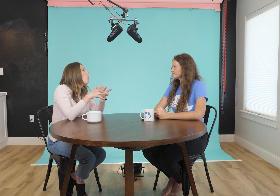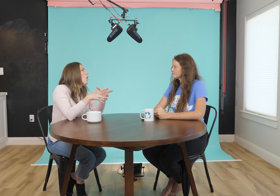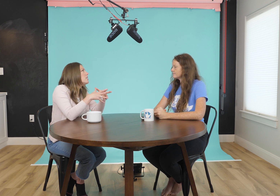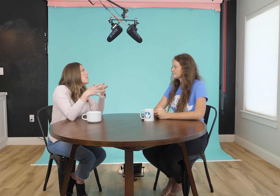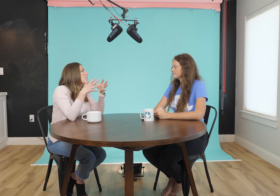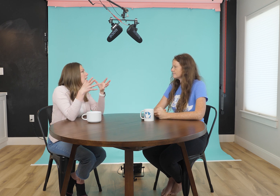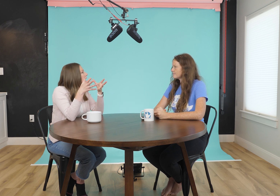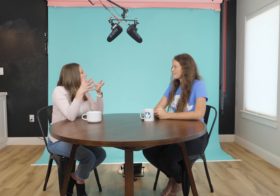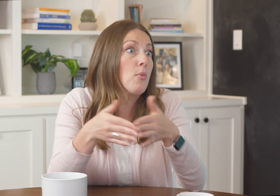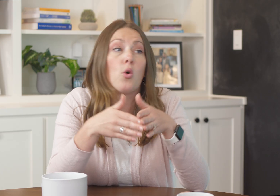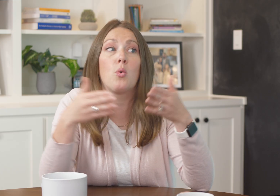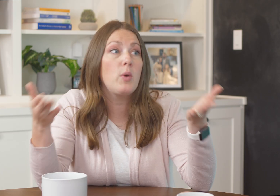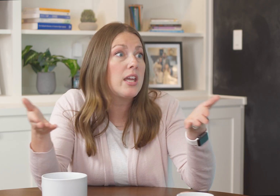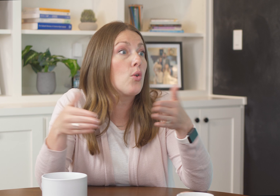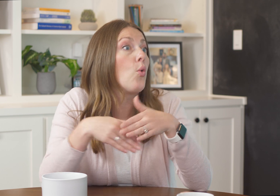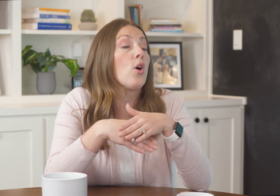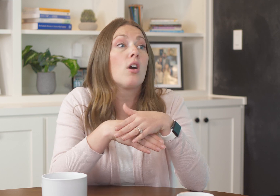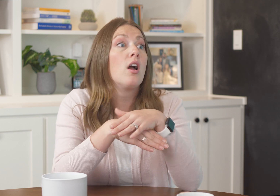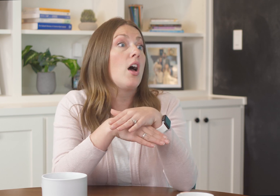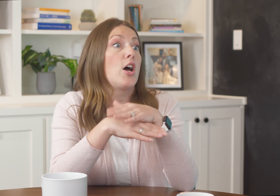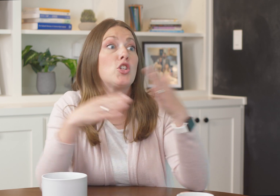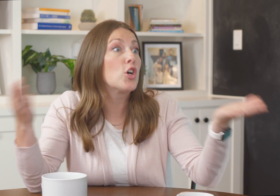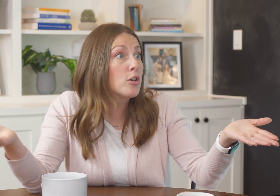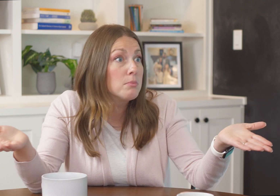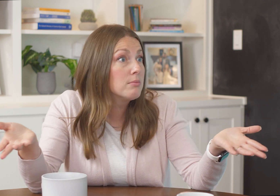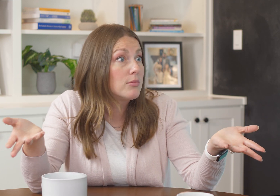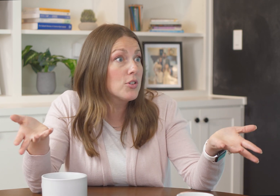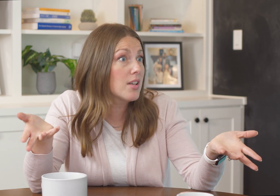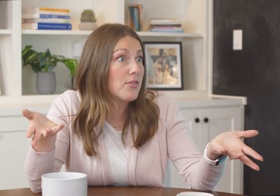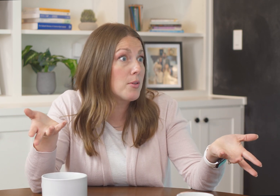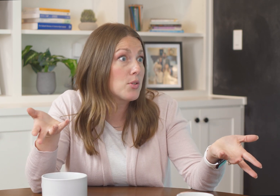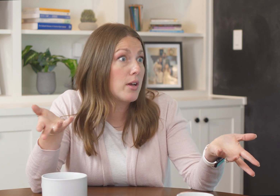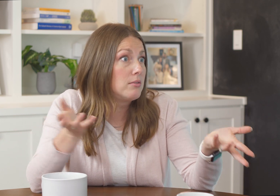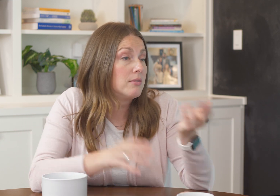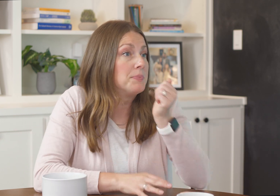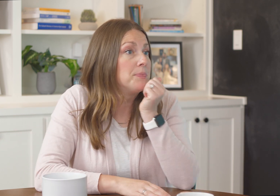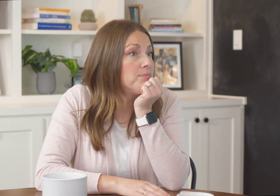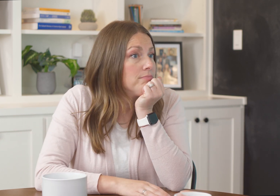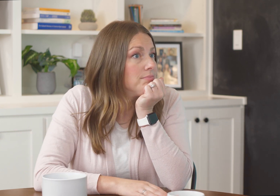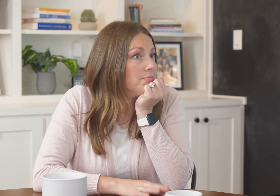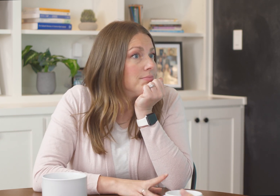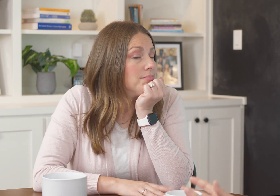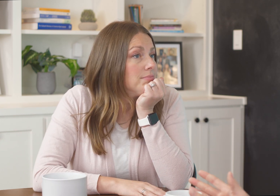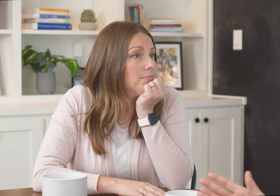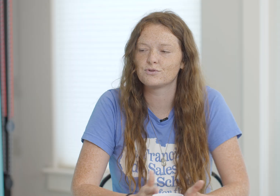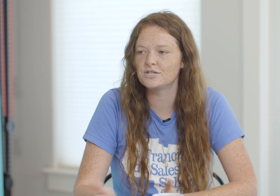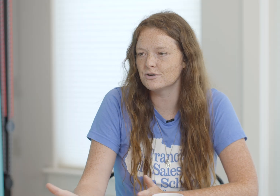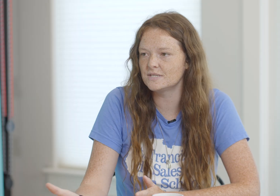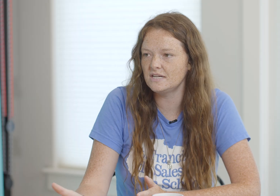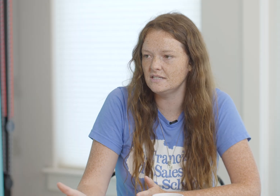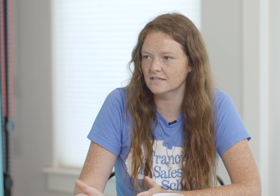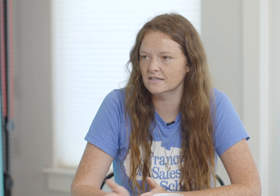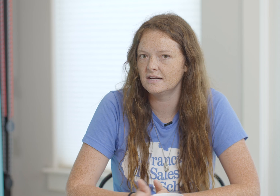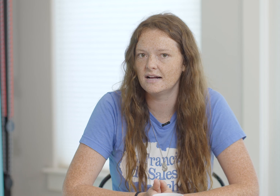What does a day or a week or a term looks like for them as well. Yeah. Three terms in a year.